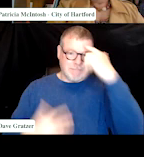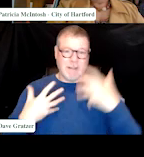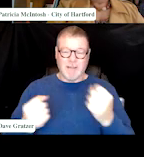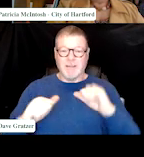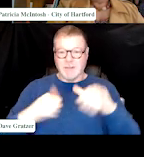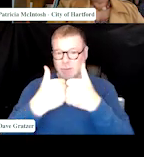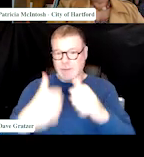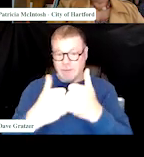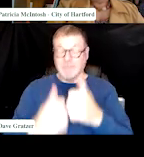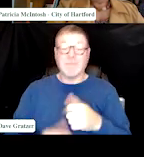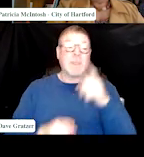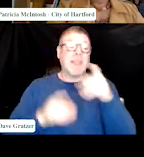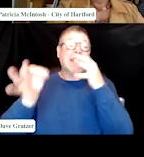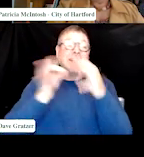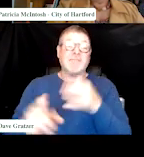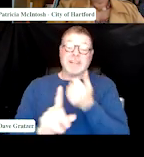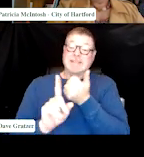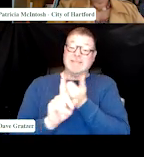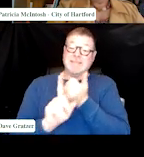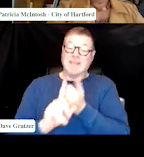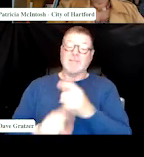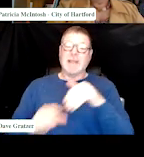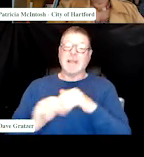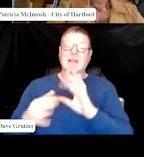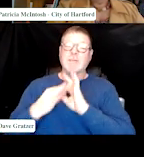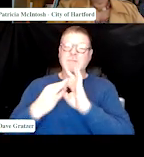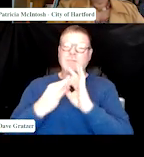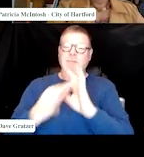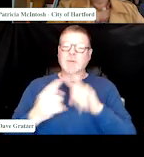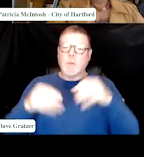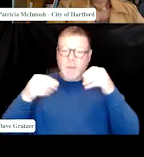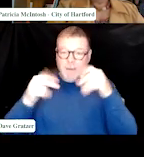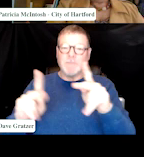Jordan defines his own recovery in relation to the opportunities available to present